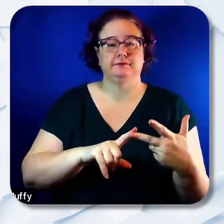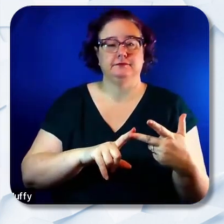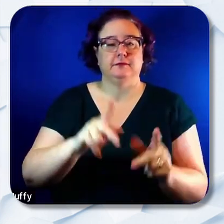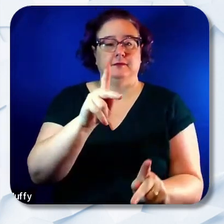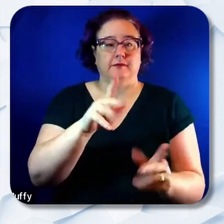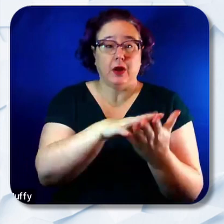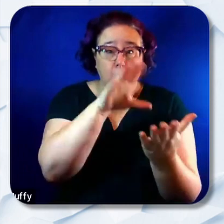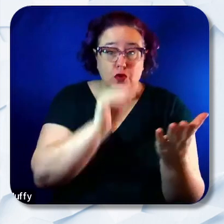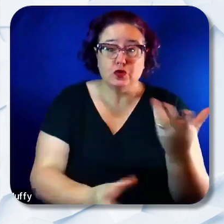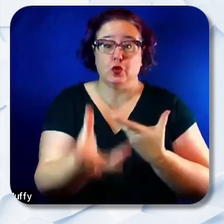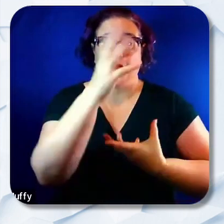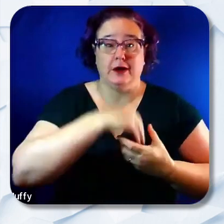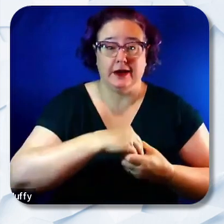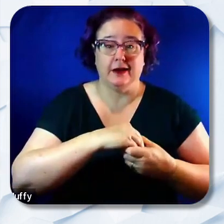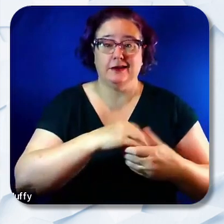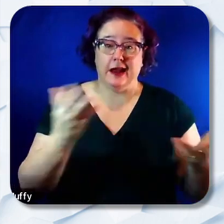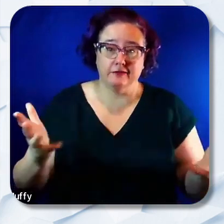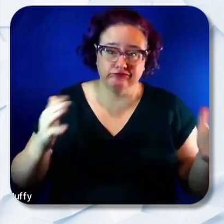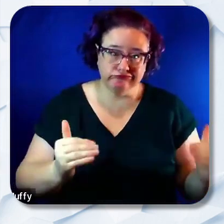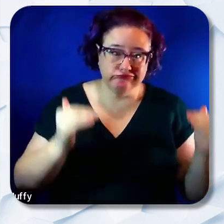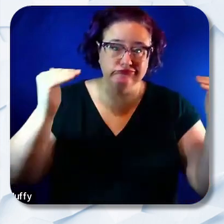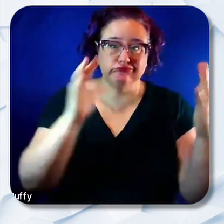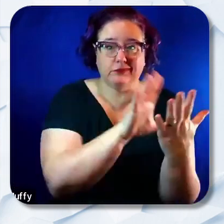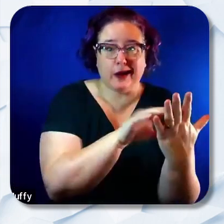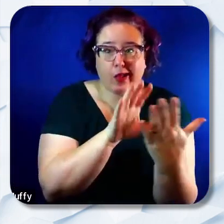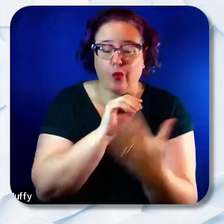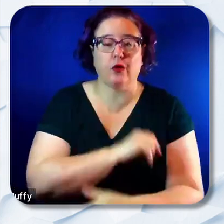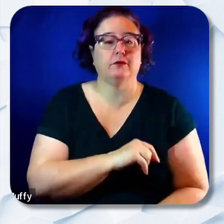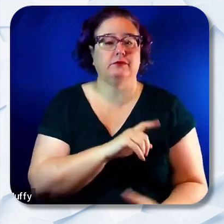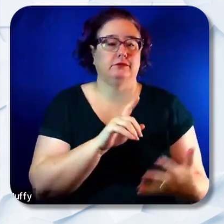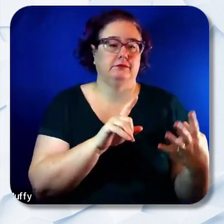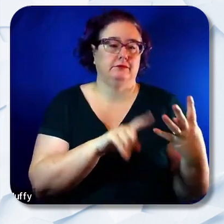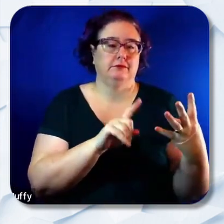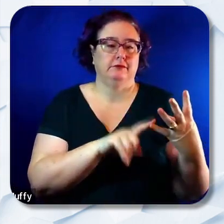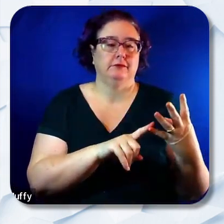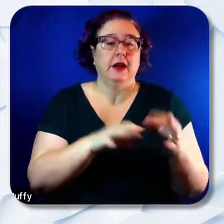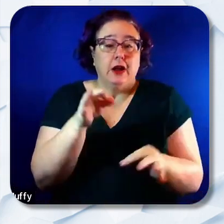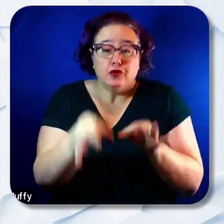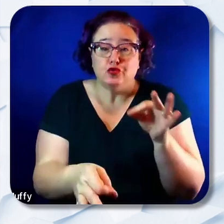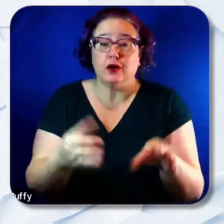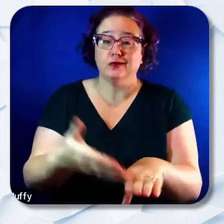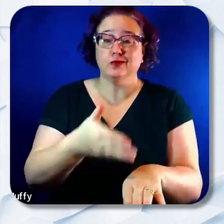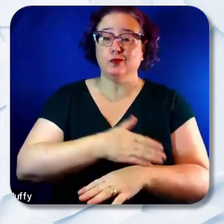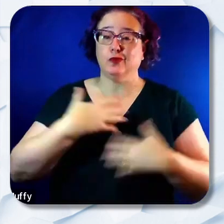and Accelerated Learning, #4 Strategies to Improve Wellbeing, #5 Practices to Promote